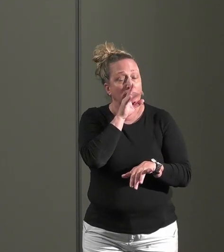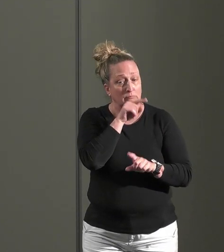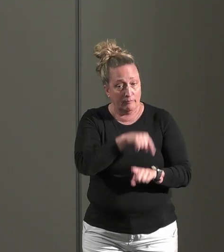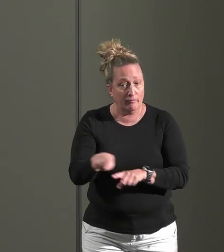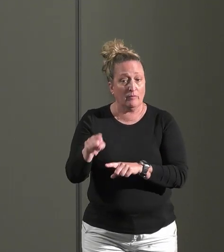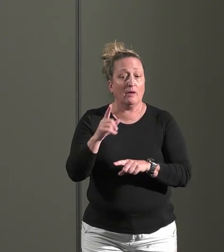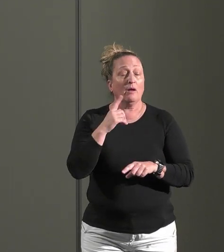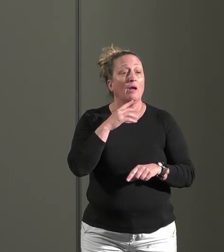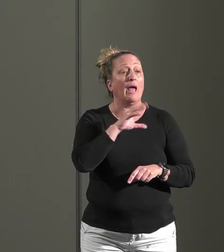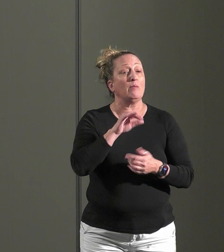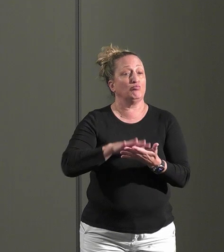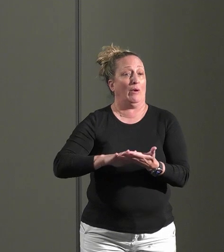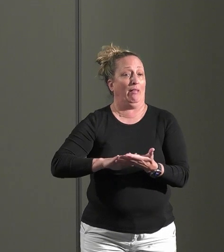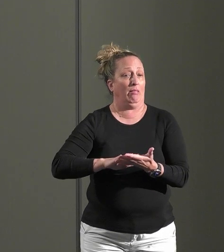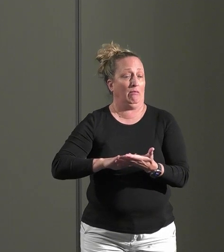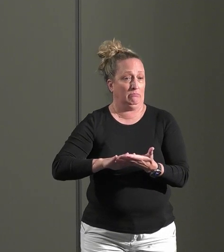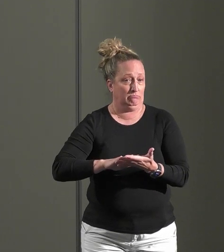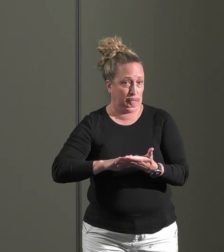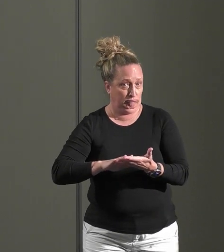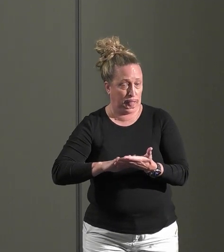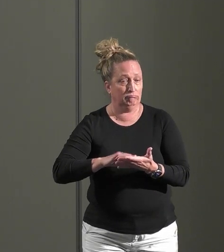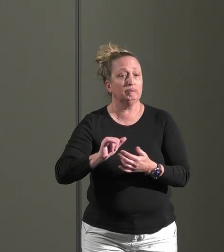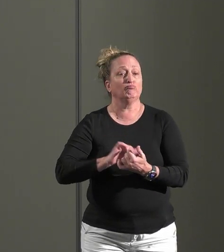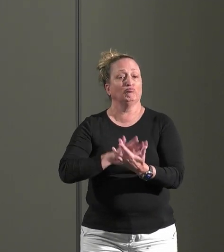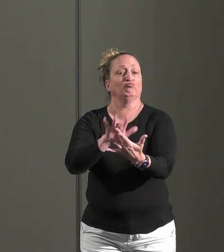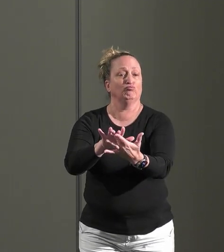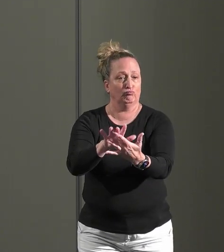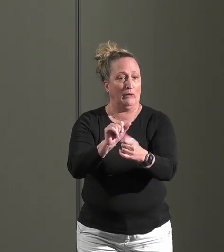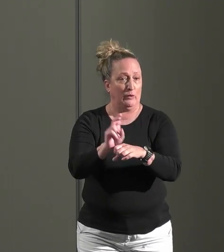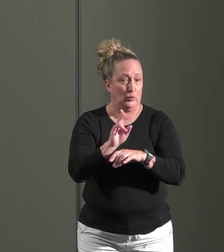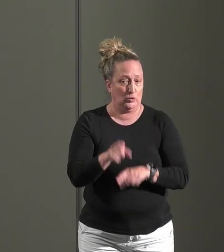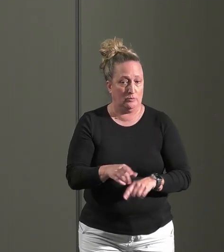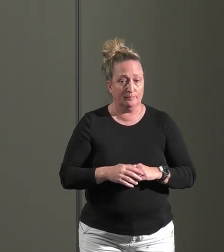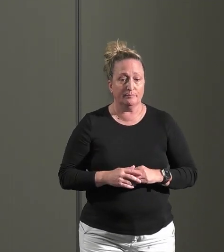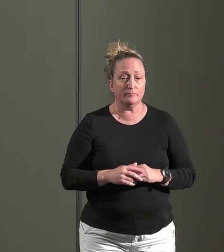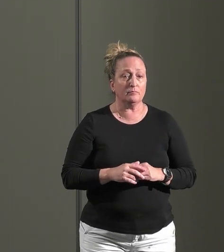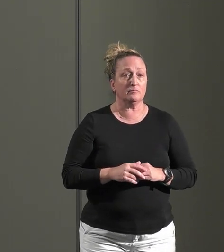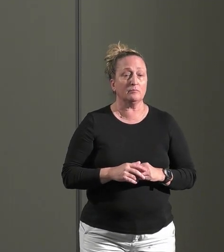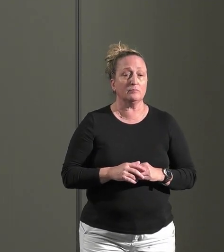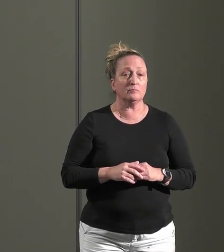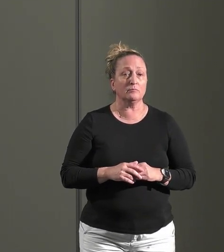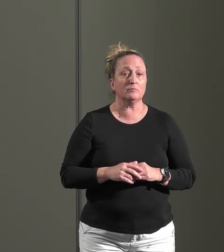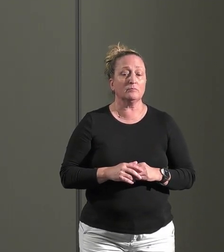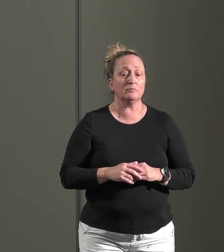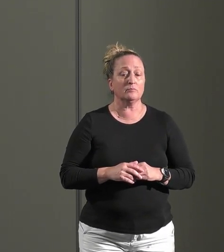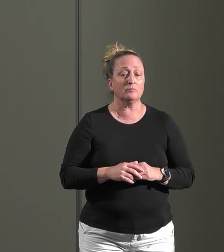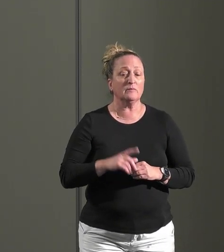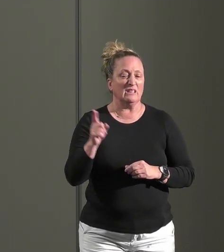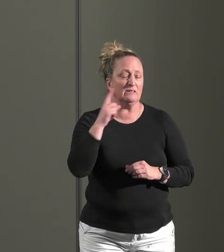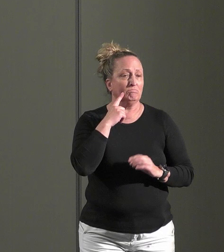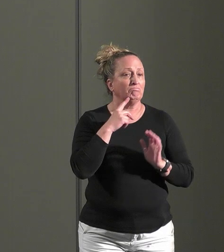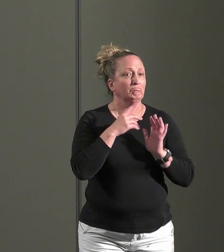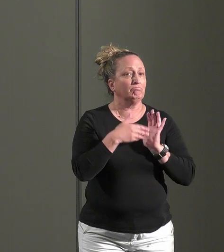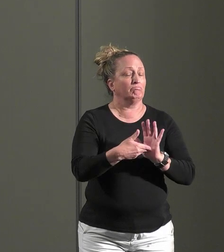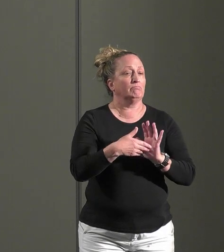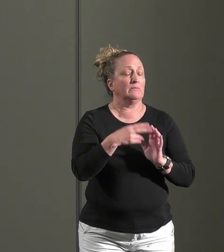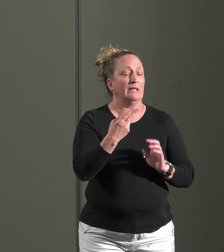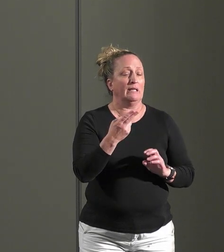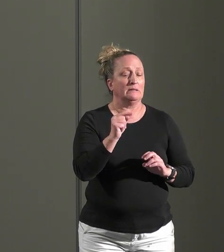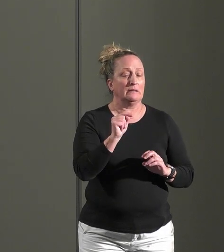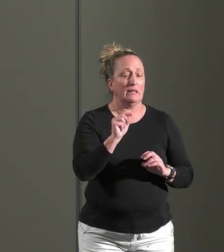Braille. And in the end it reaches the user. There is an example of the code from a website